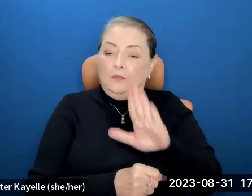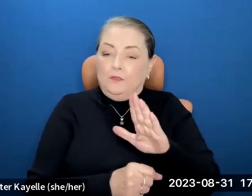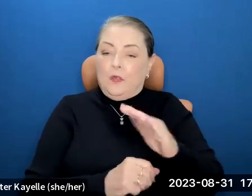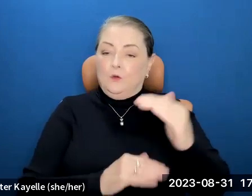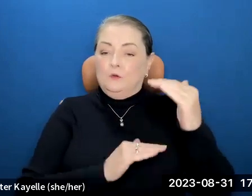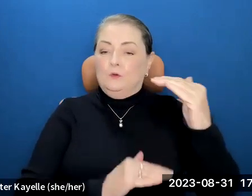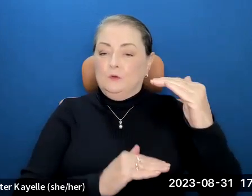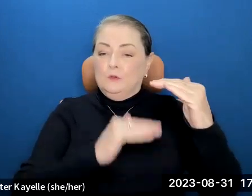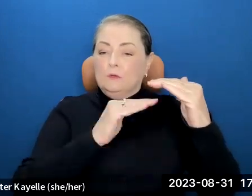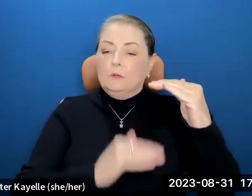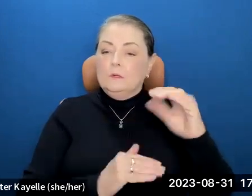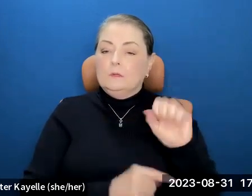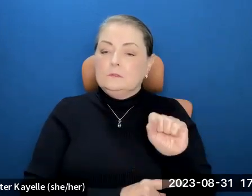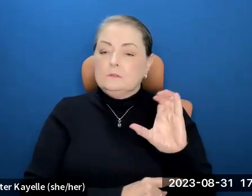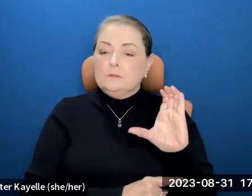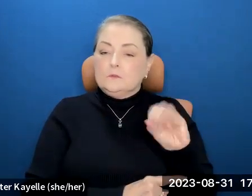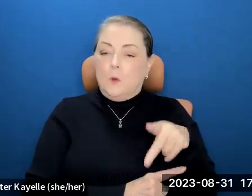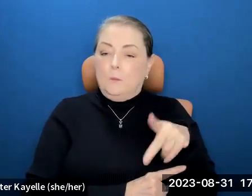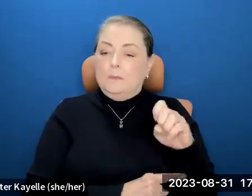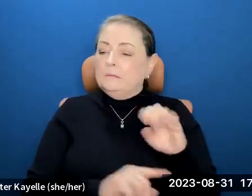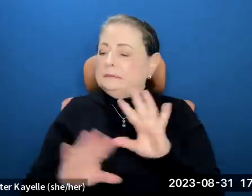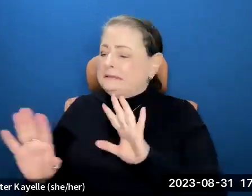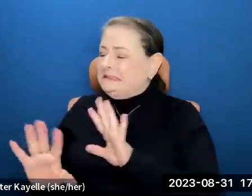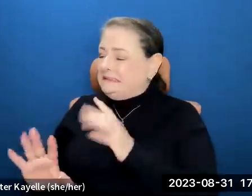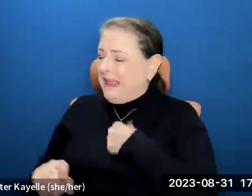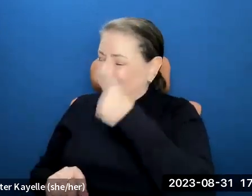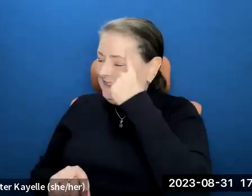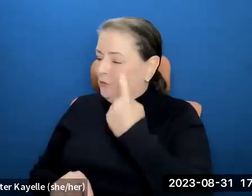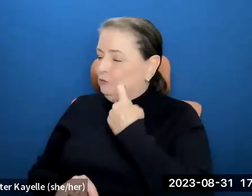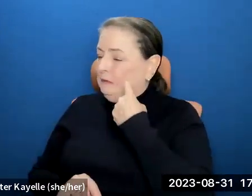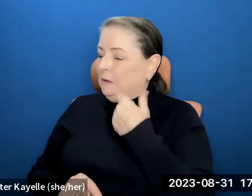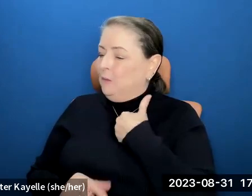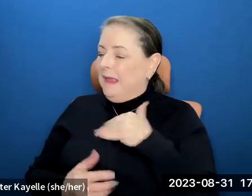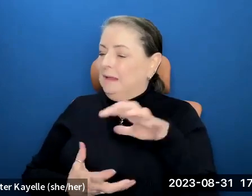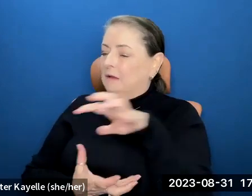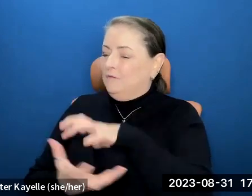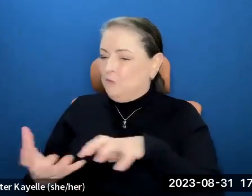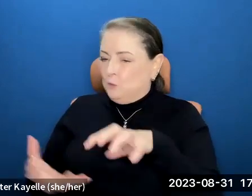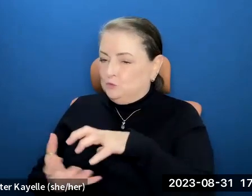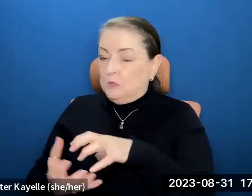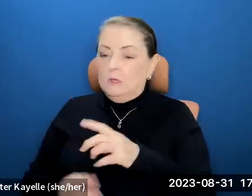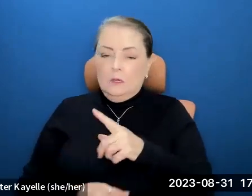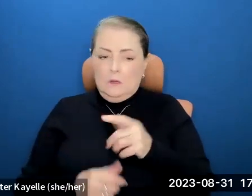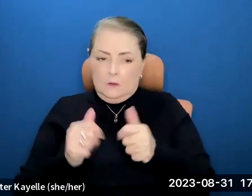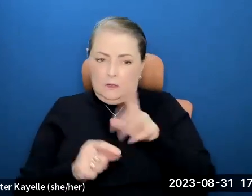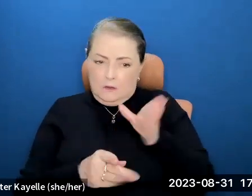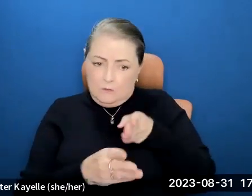um I think we've just had some confusion um recently about which professions already have